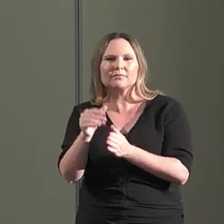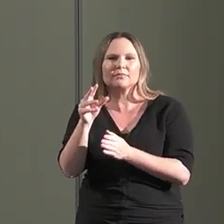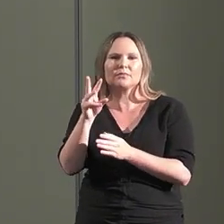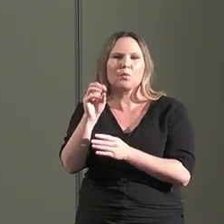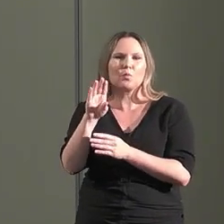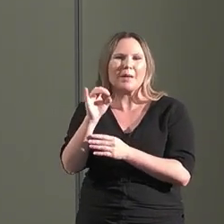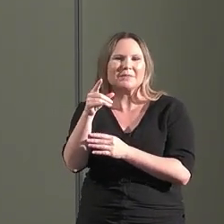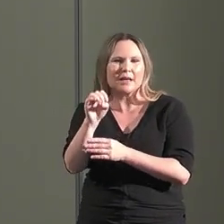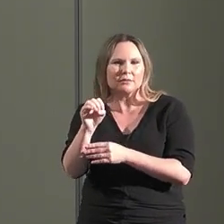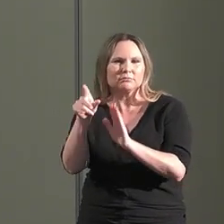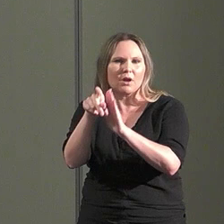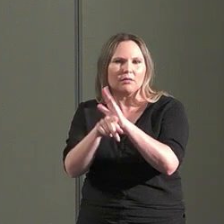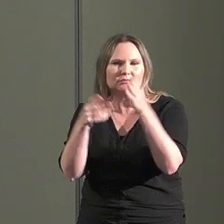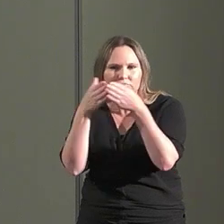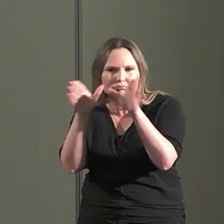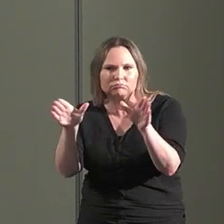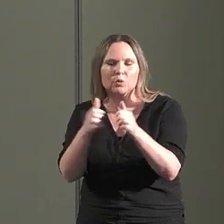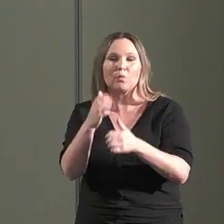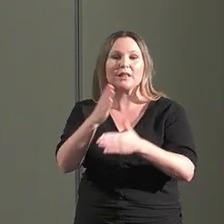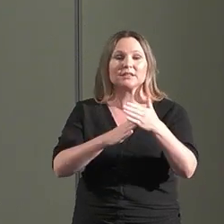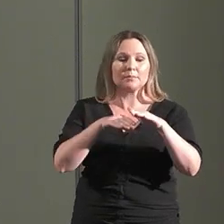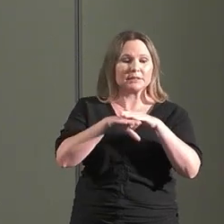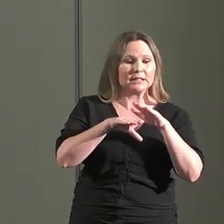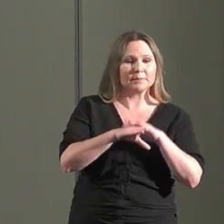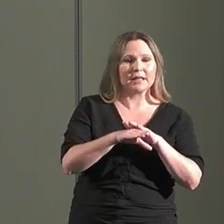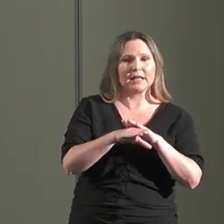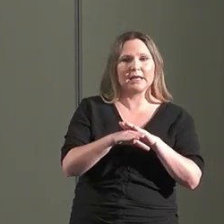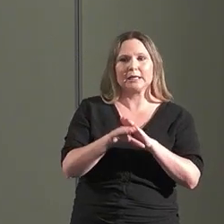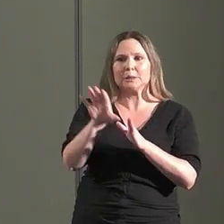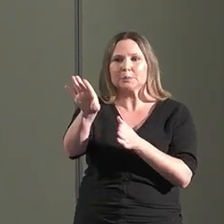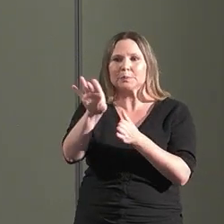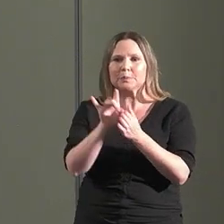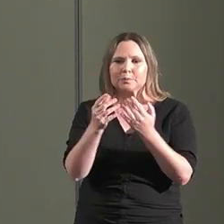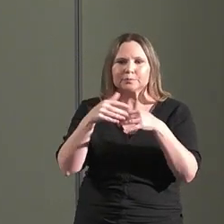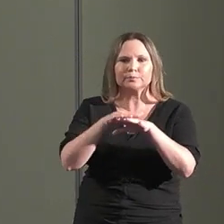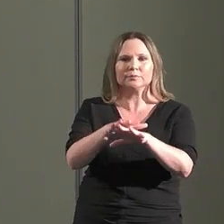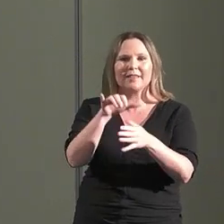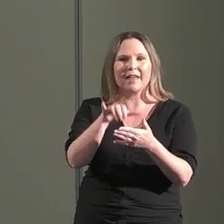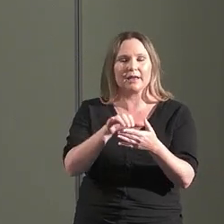In general with accessibility component integrated into that.